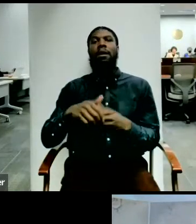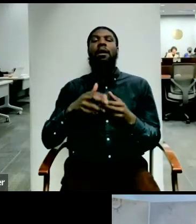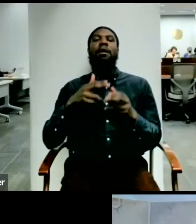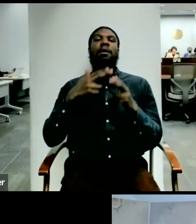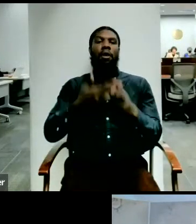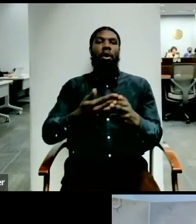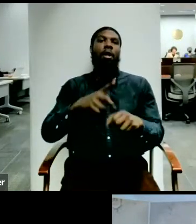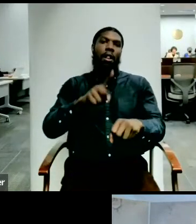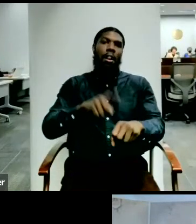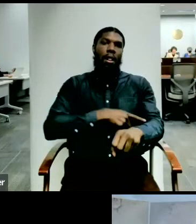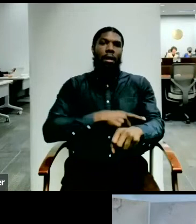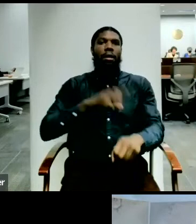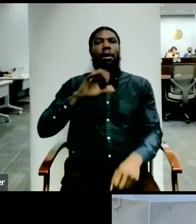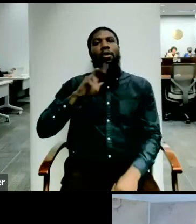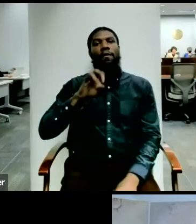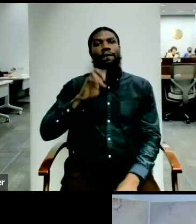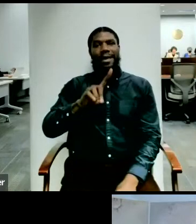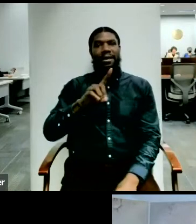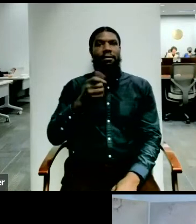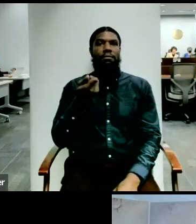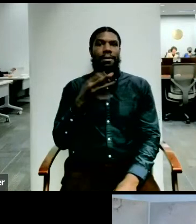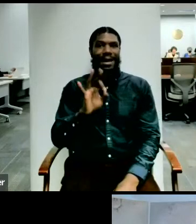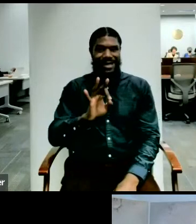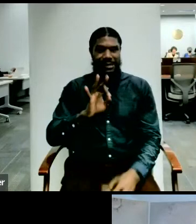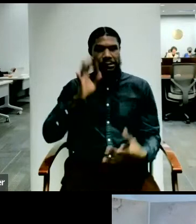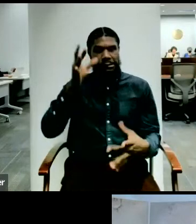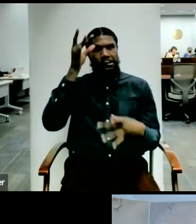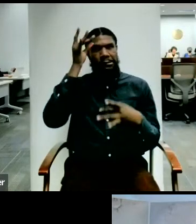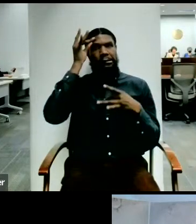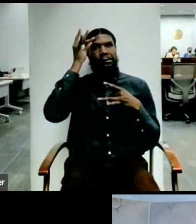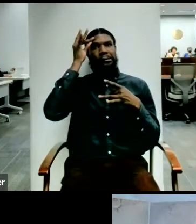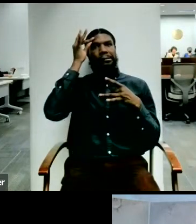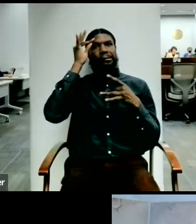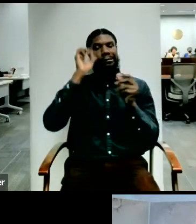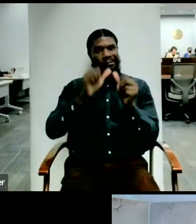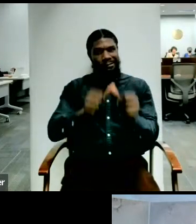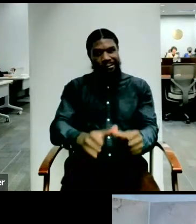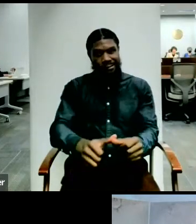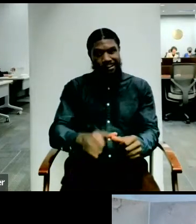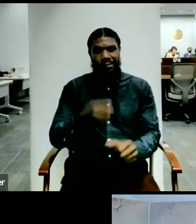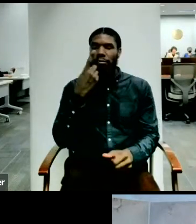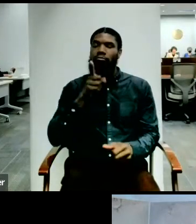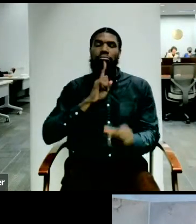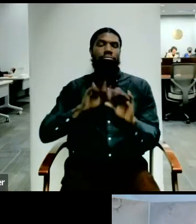And it is clear and becoming clearer that those individuals who contract COVID,